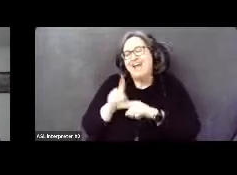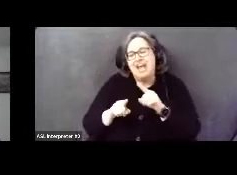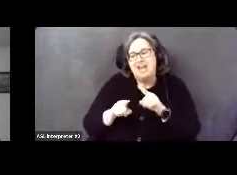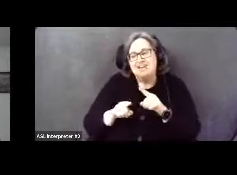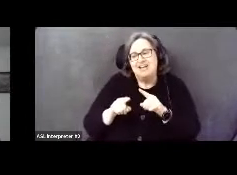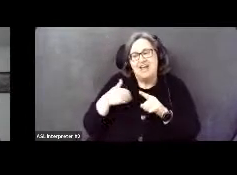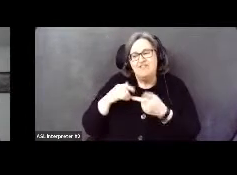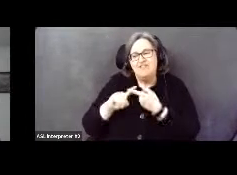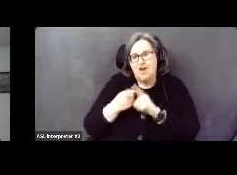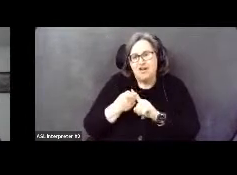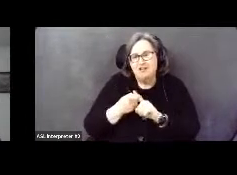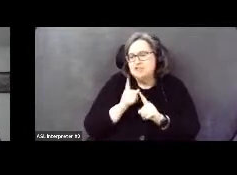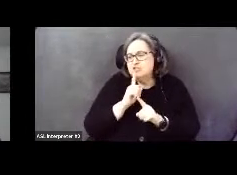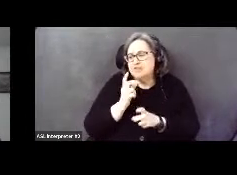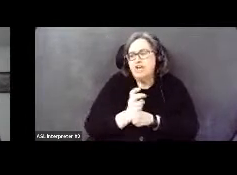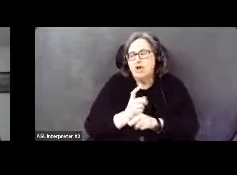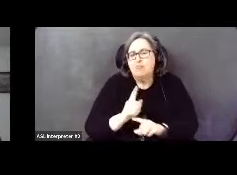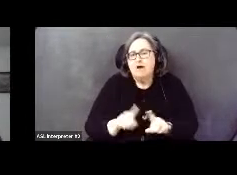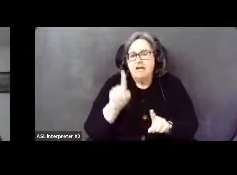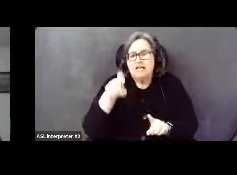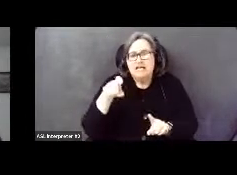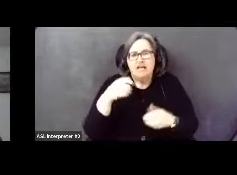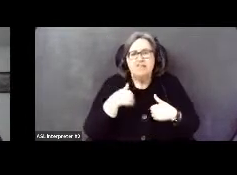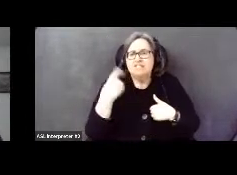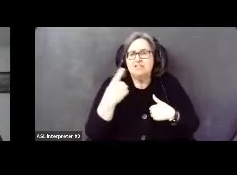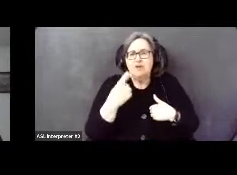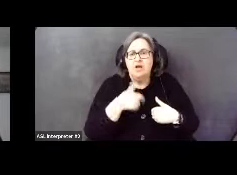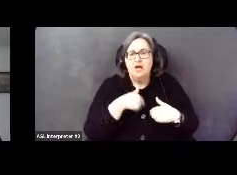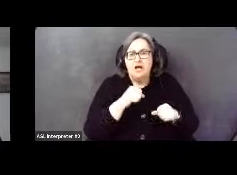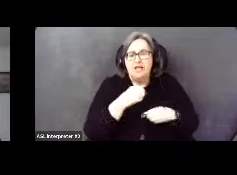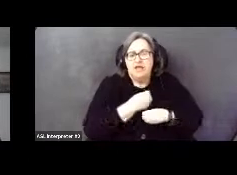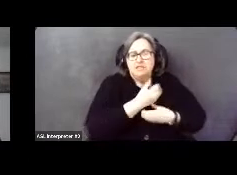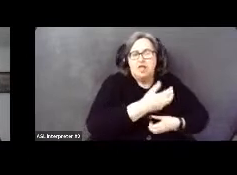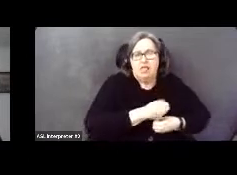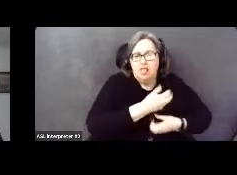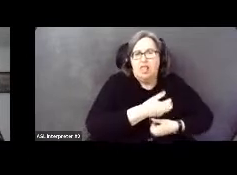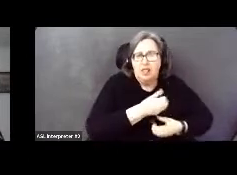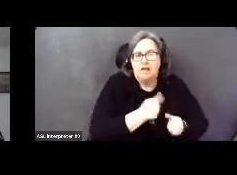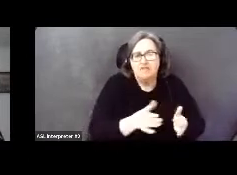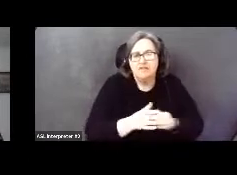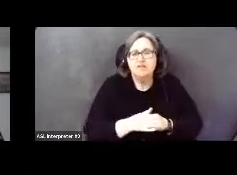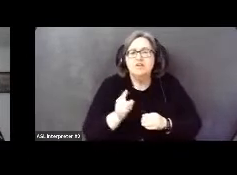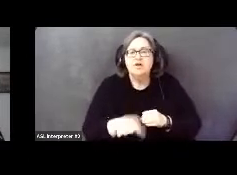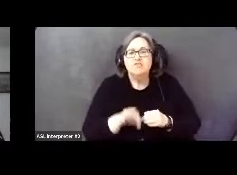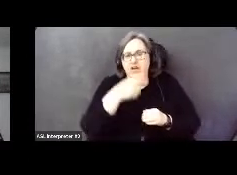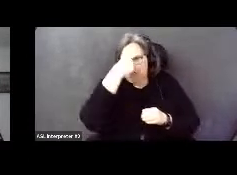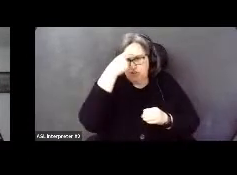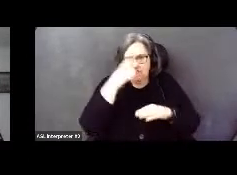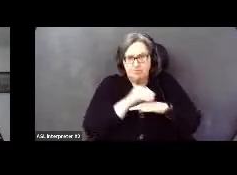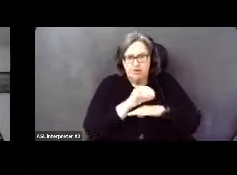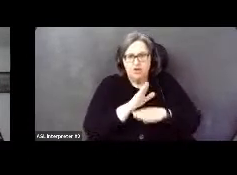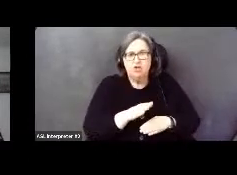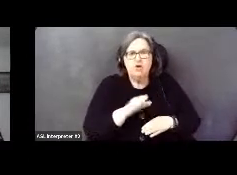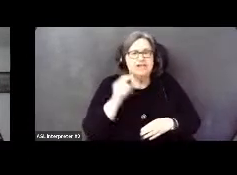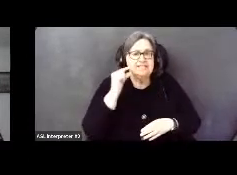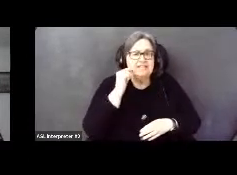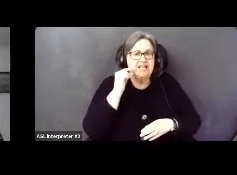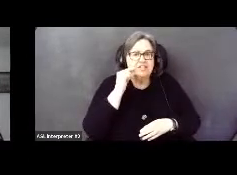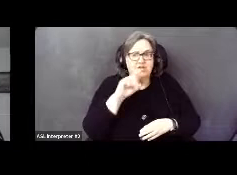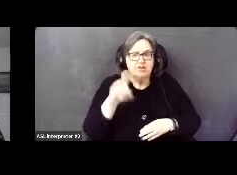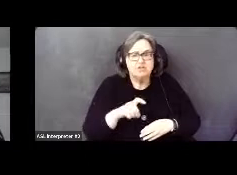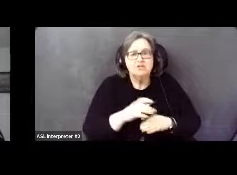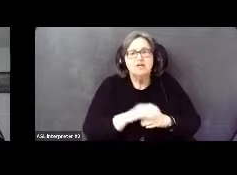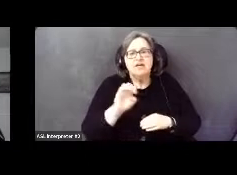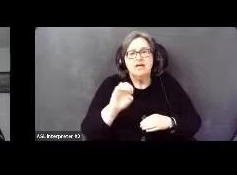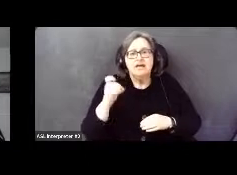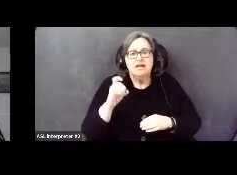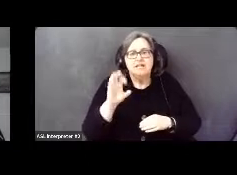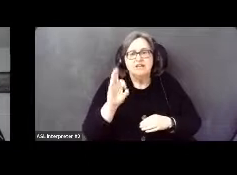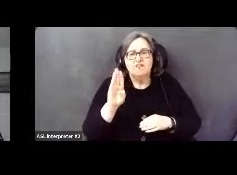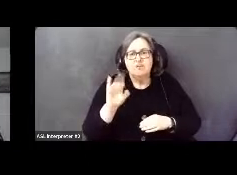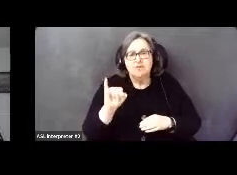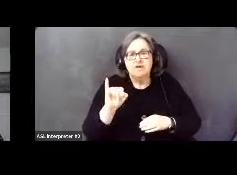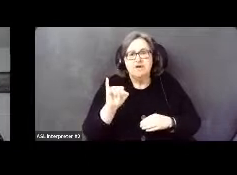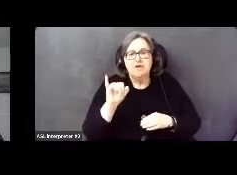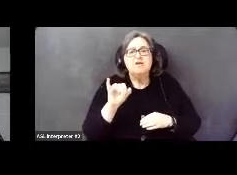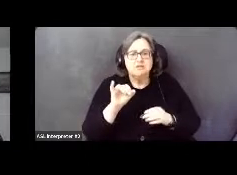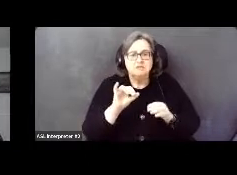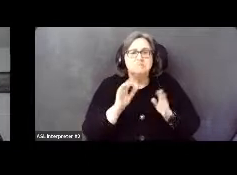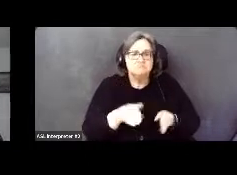friend. I need to be able to feel like I can tell every single thing to. He was my trauma